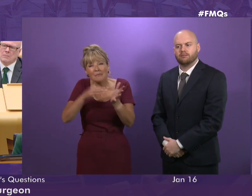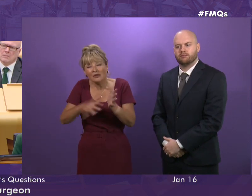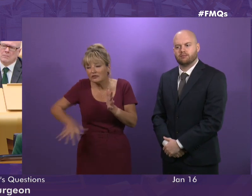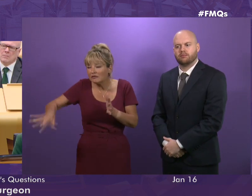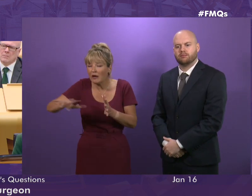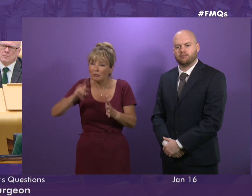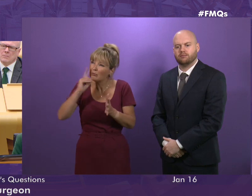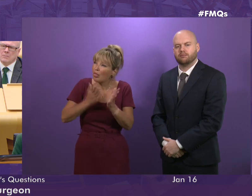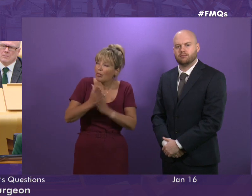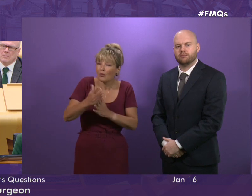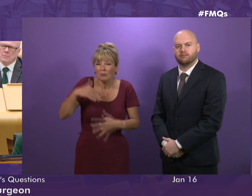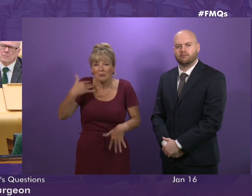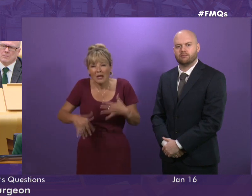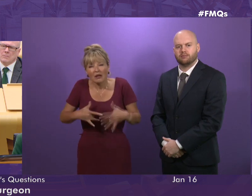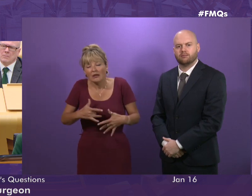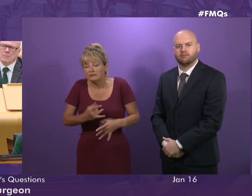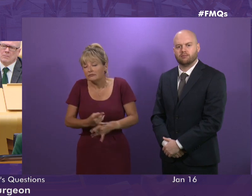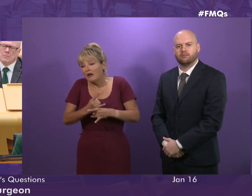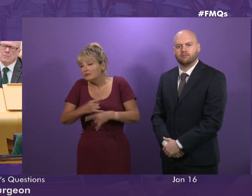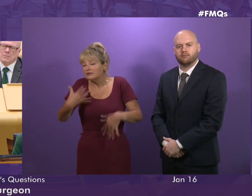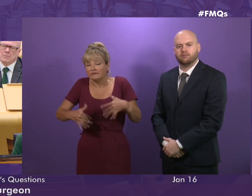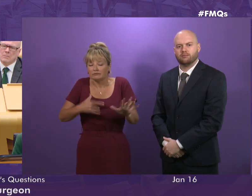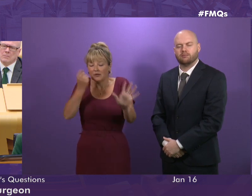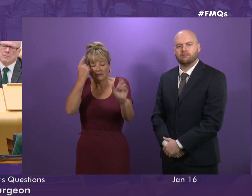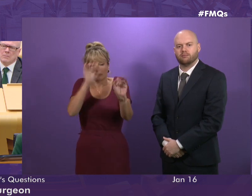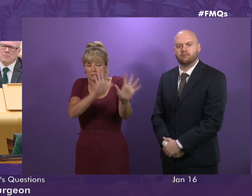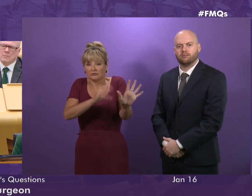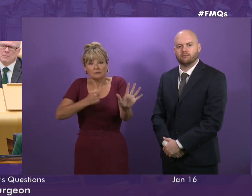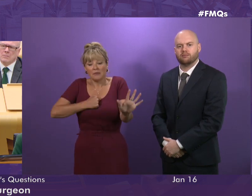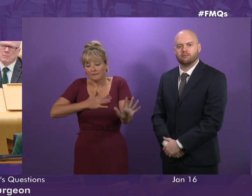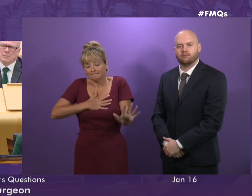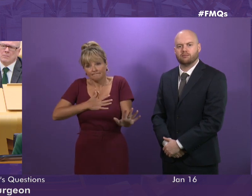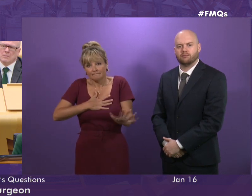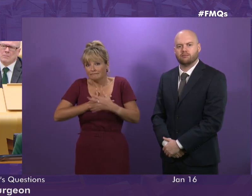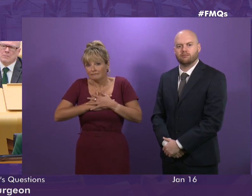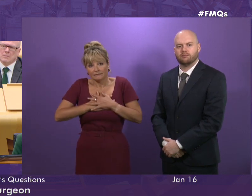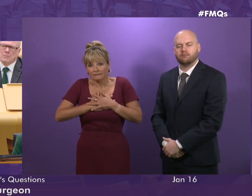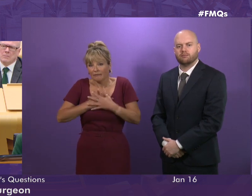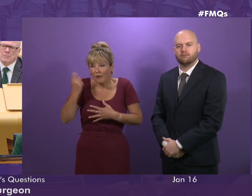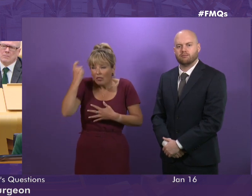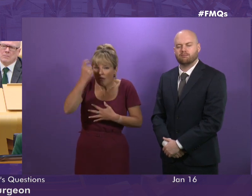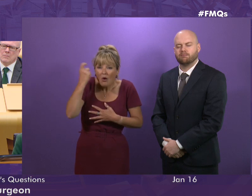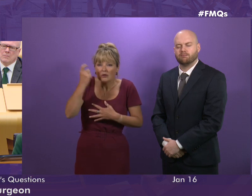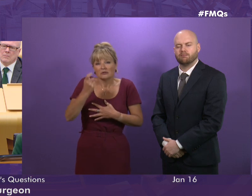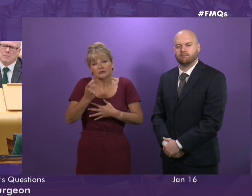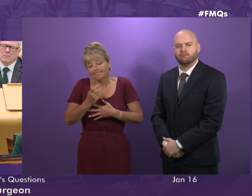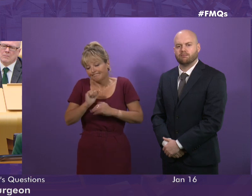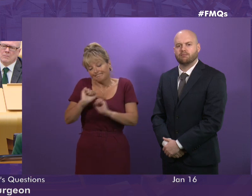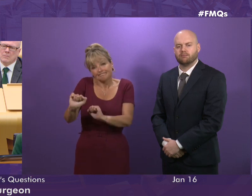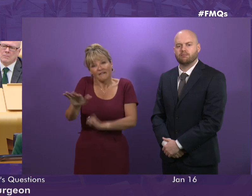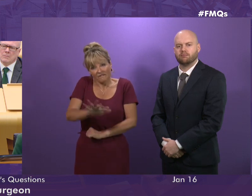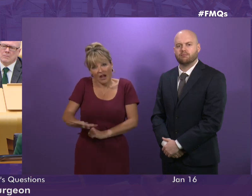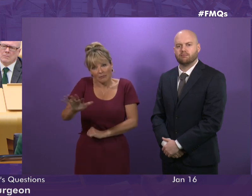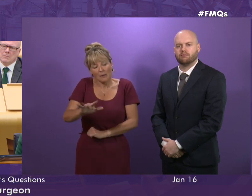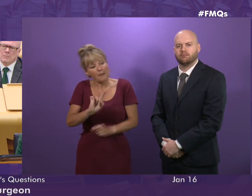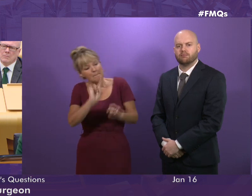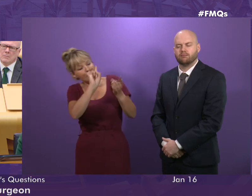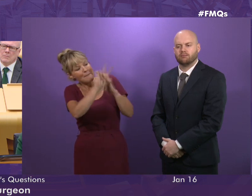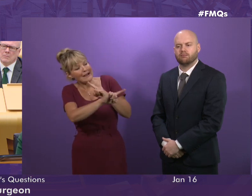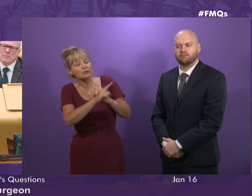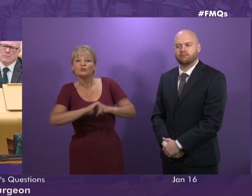family who face those circumstances. My deep condolences and thoughts are with them.